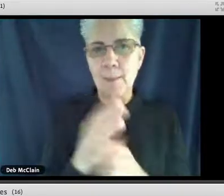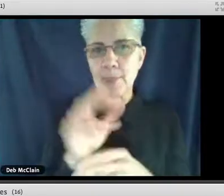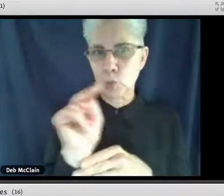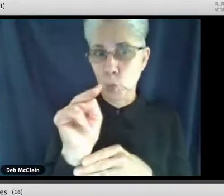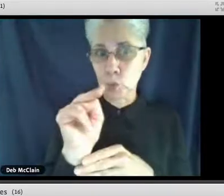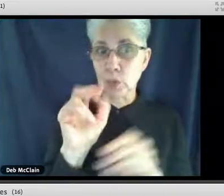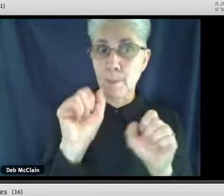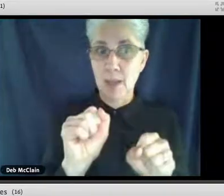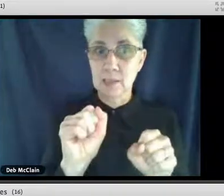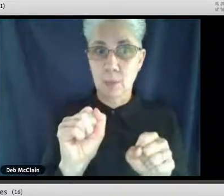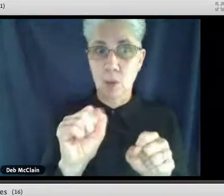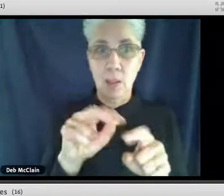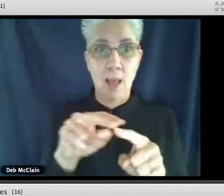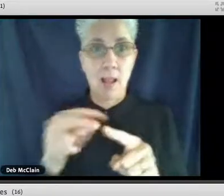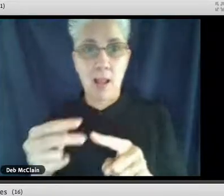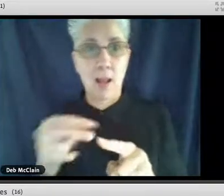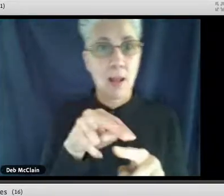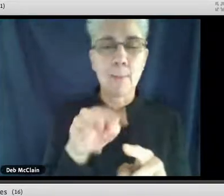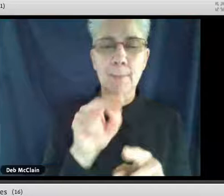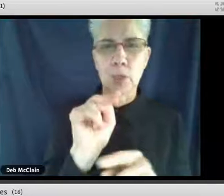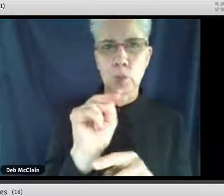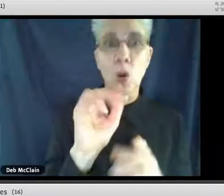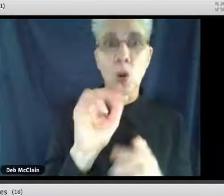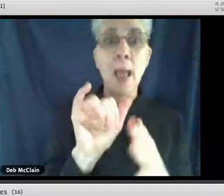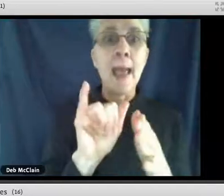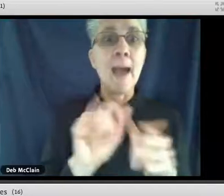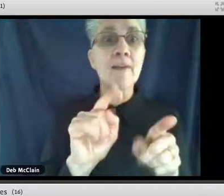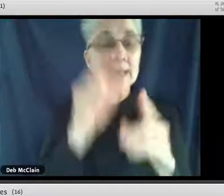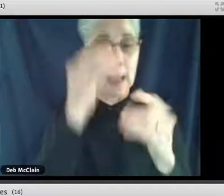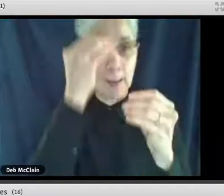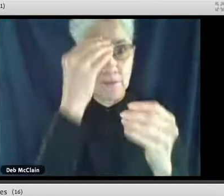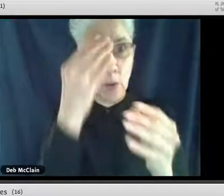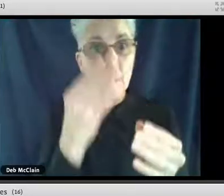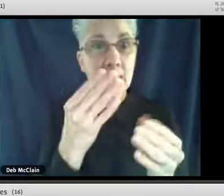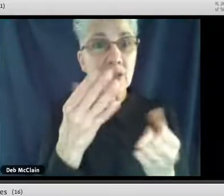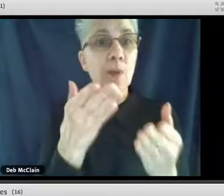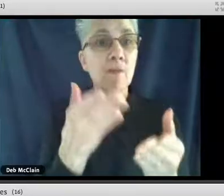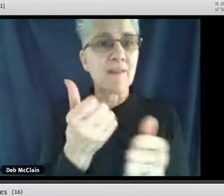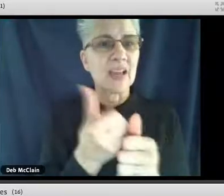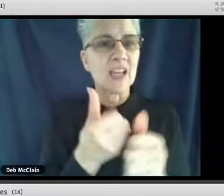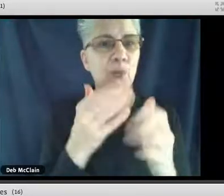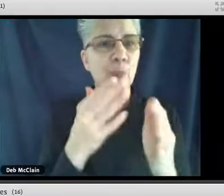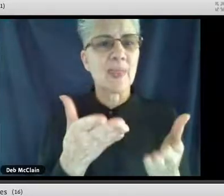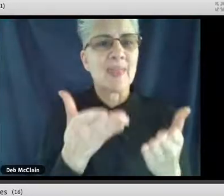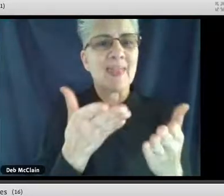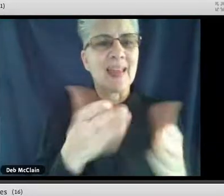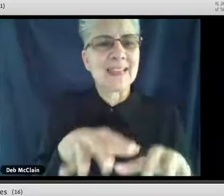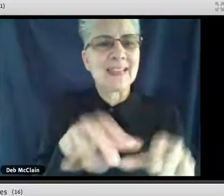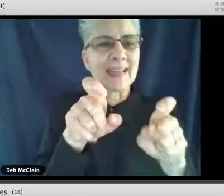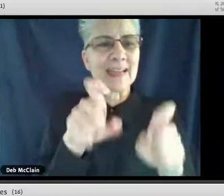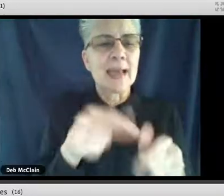and have the same information provided to each person who takes the test so that all of the information is the same.